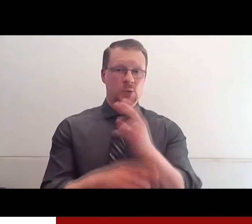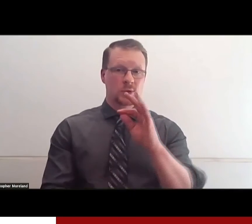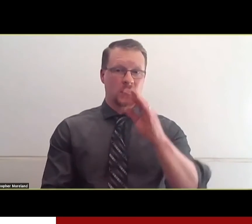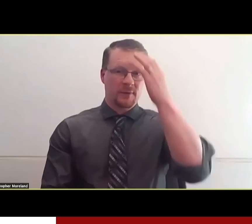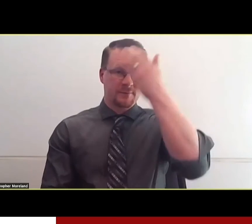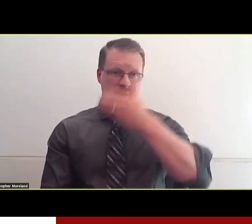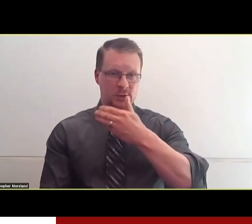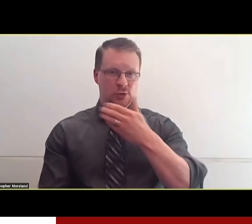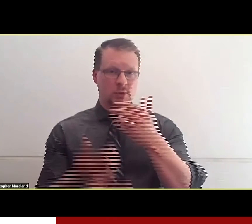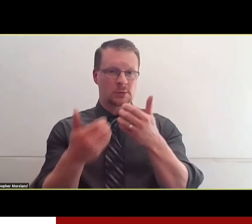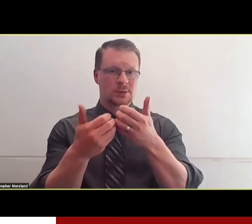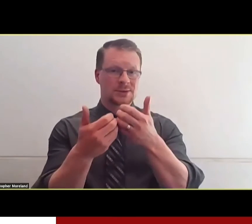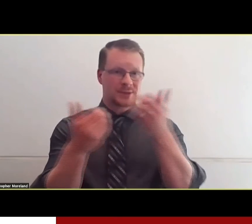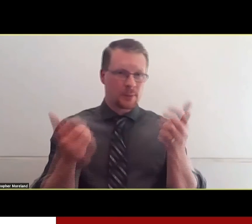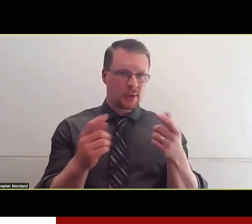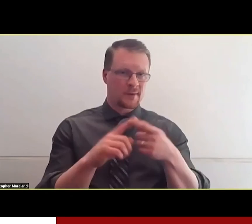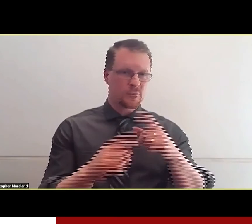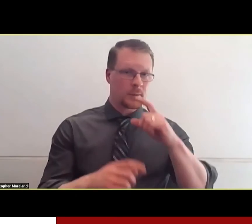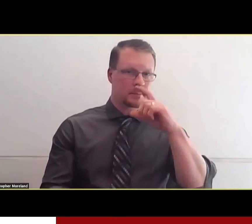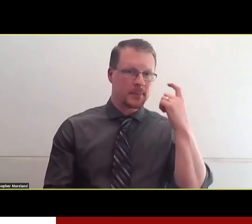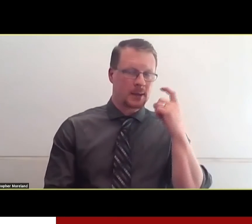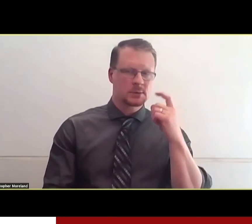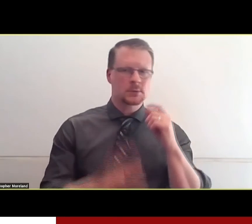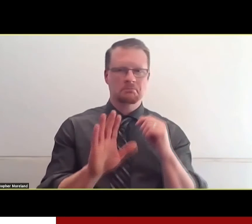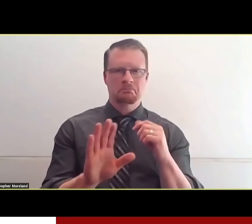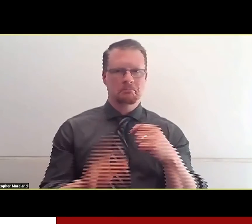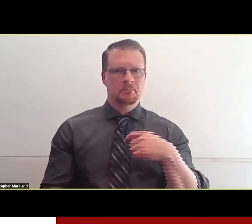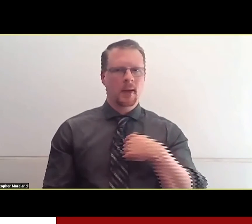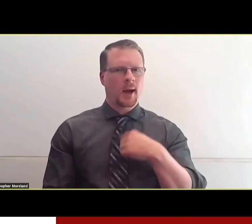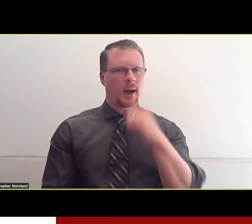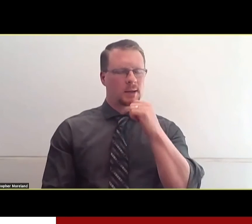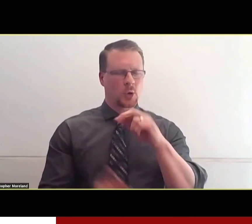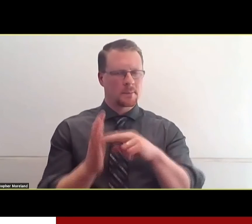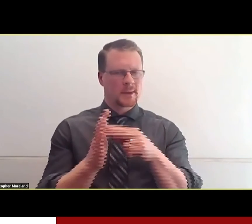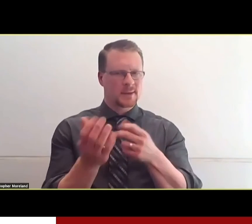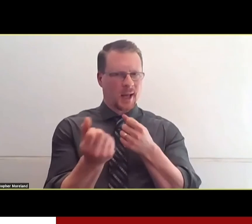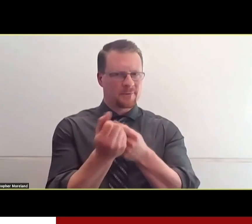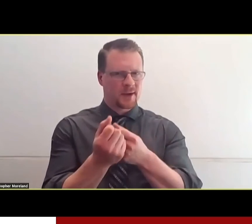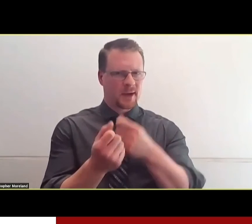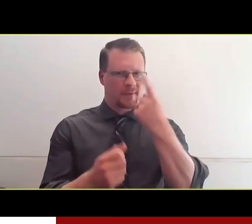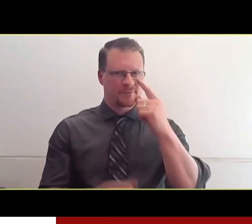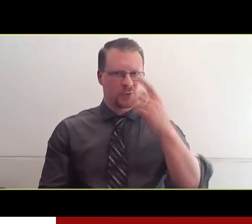If you're asking about the use of a face shield separately from the masks with the windows,